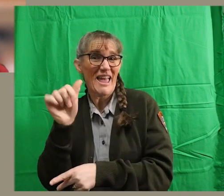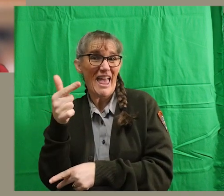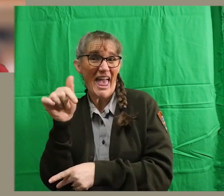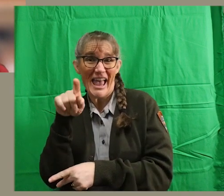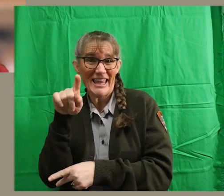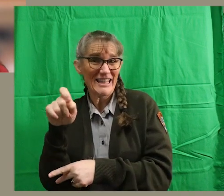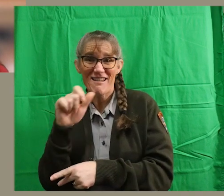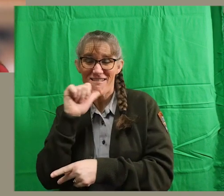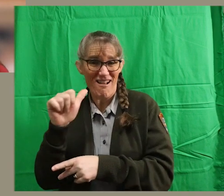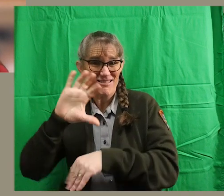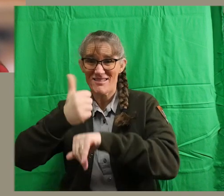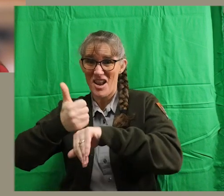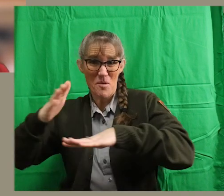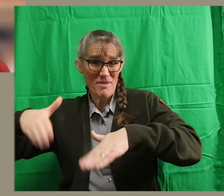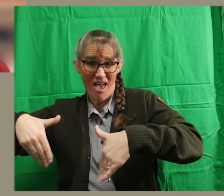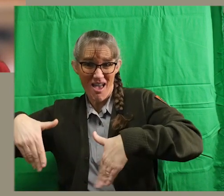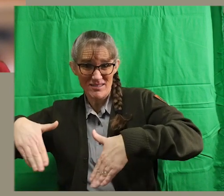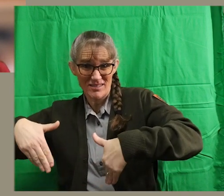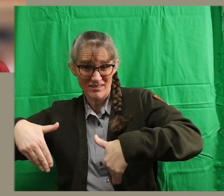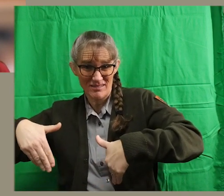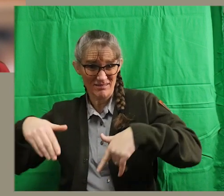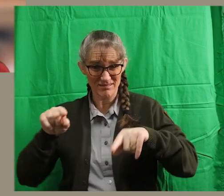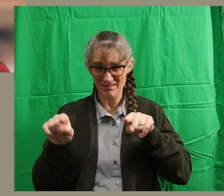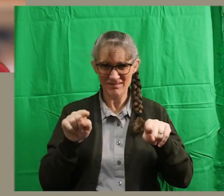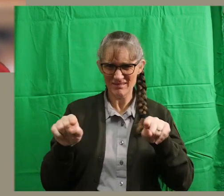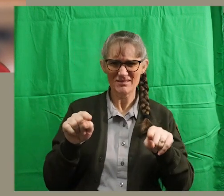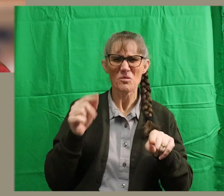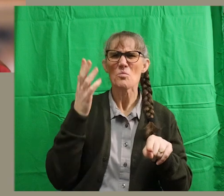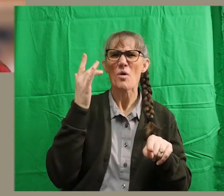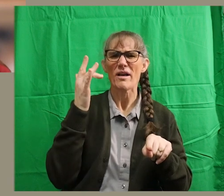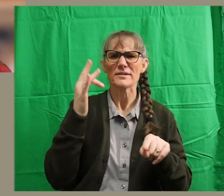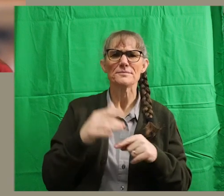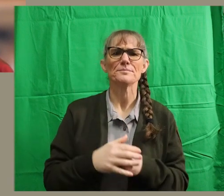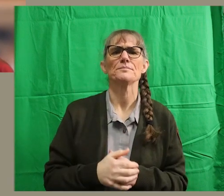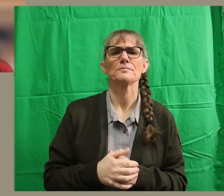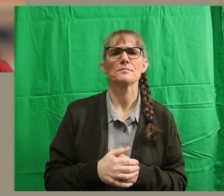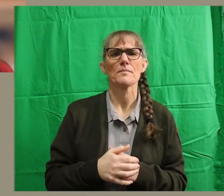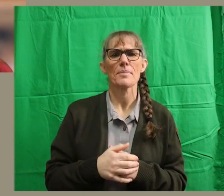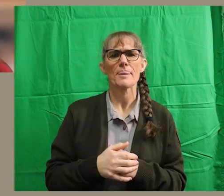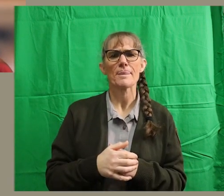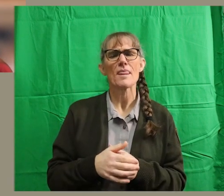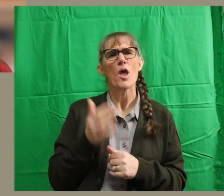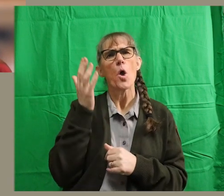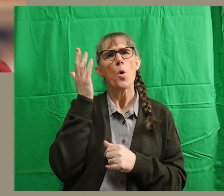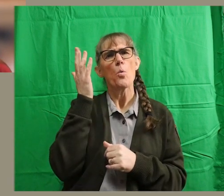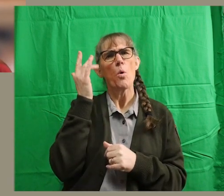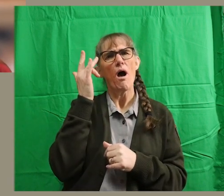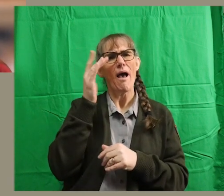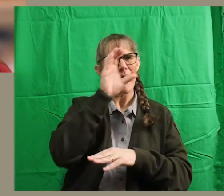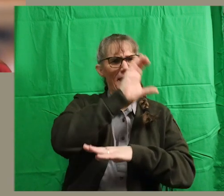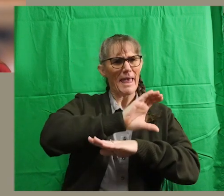Agate did not yet exist when they were getting high-crowned? So, why were the camels evolving to